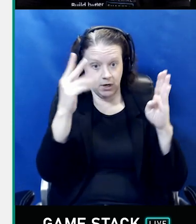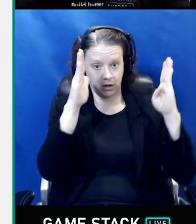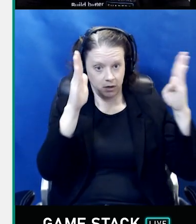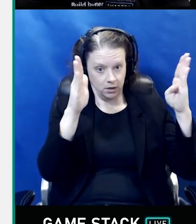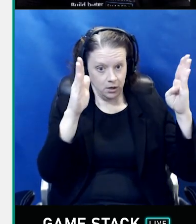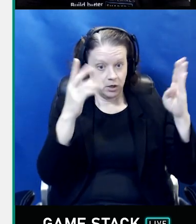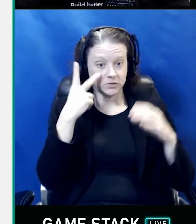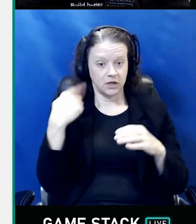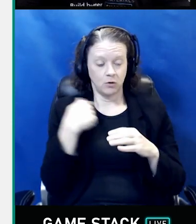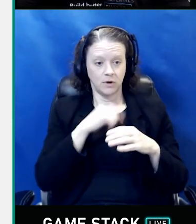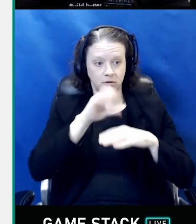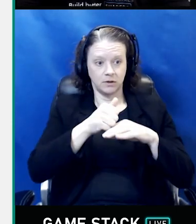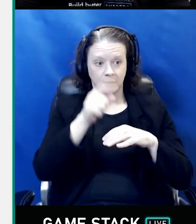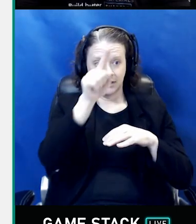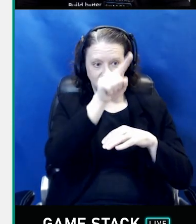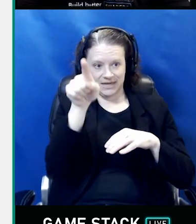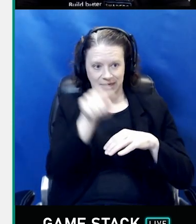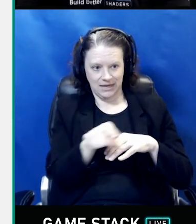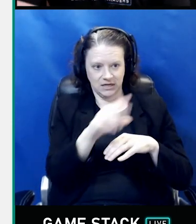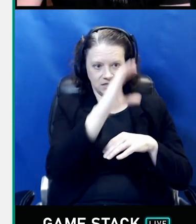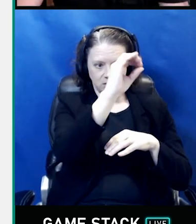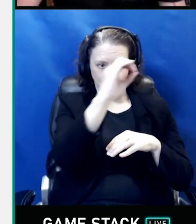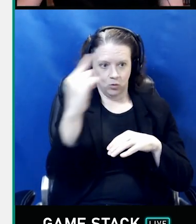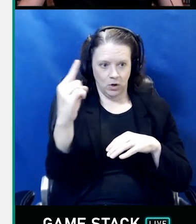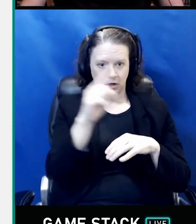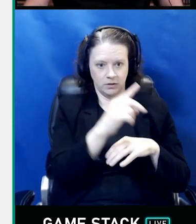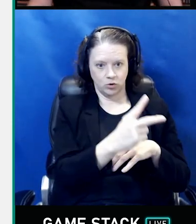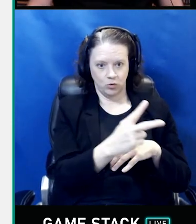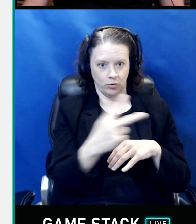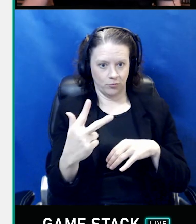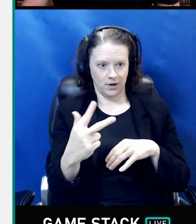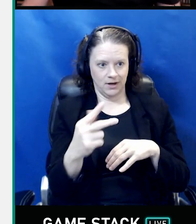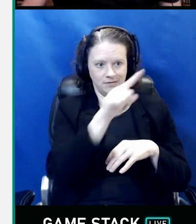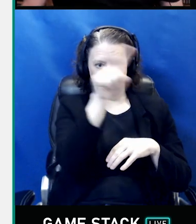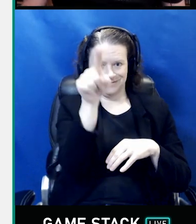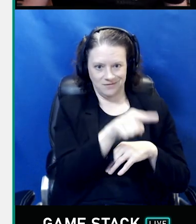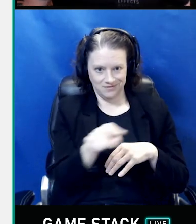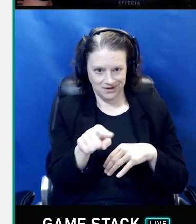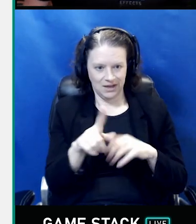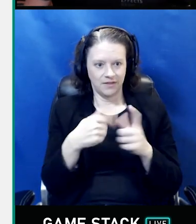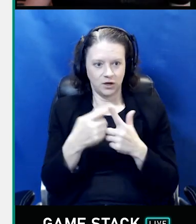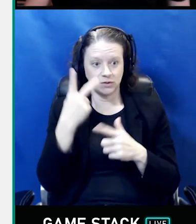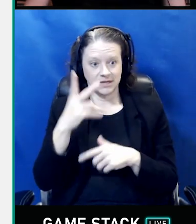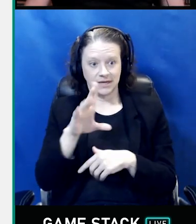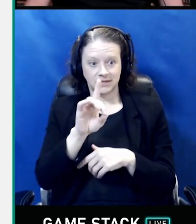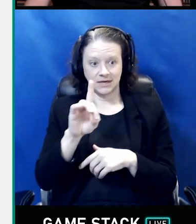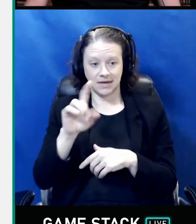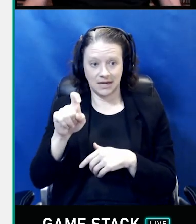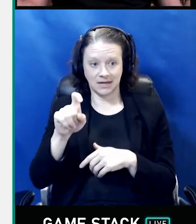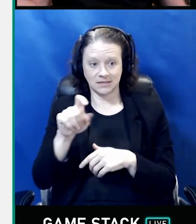little Z there on the left. And then here in the center, we've got how a ddx_fine operation works. And if you look at the 2D you see,